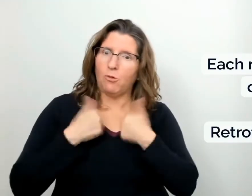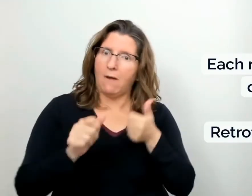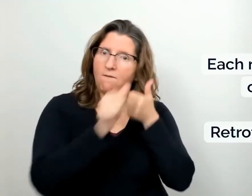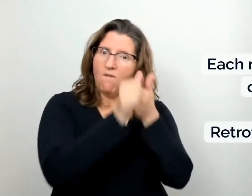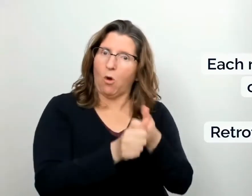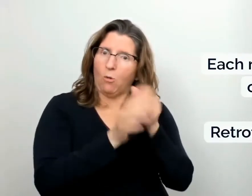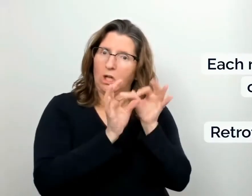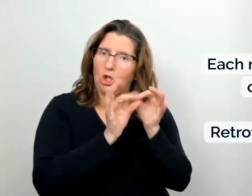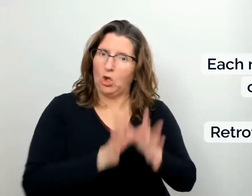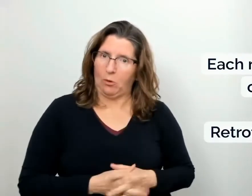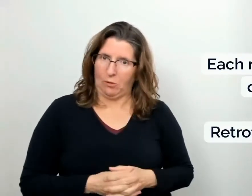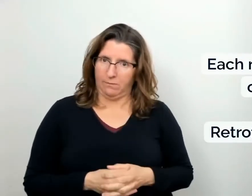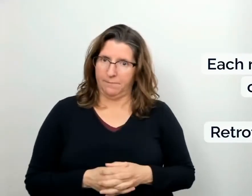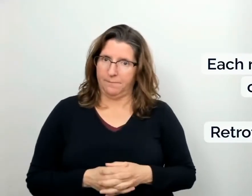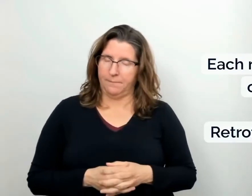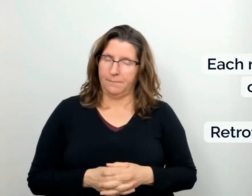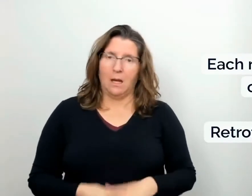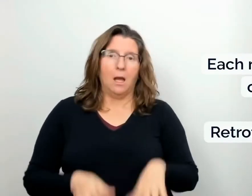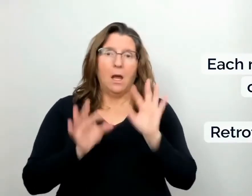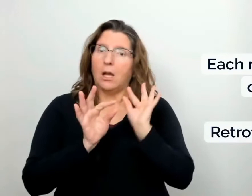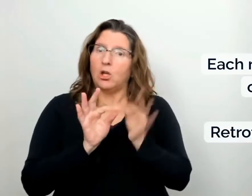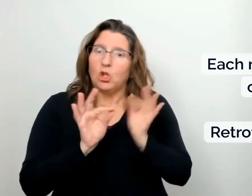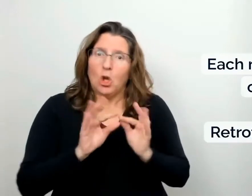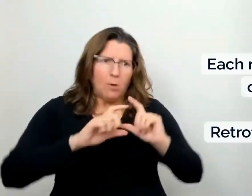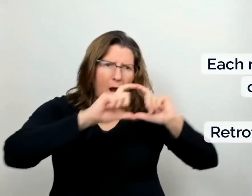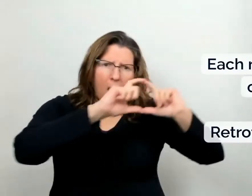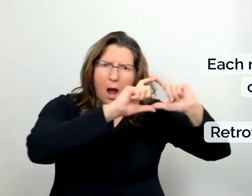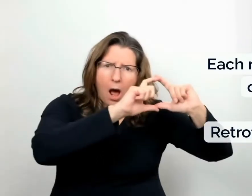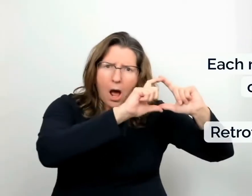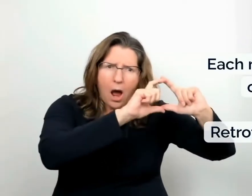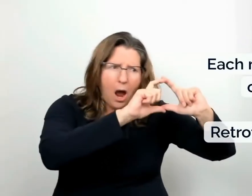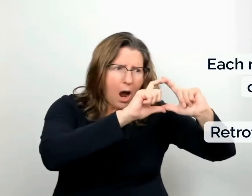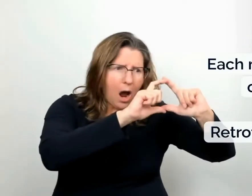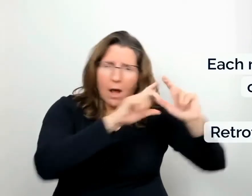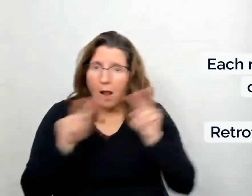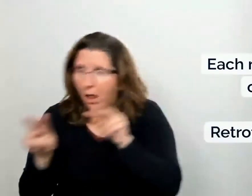the instructor is speaking the whole time the slides are on screen.